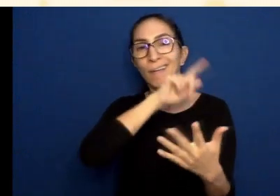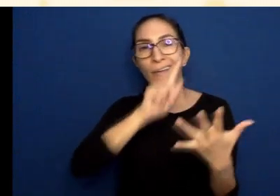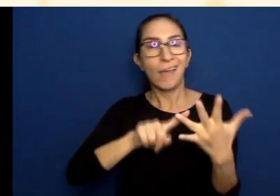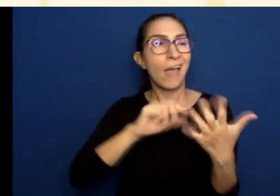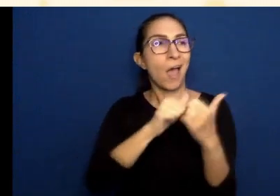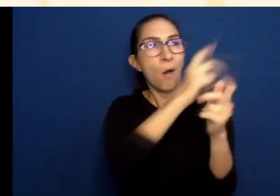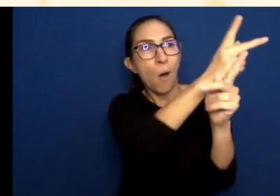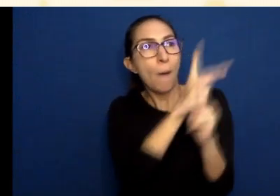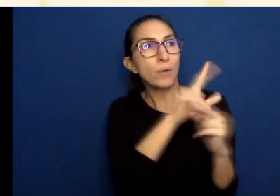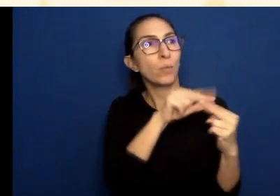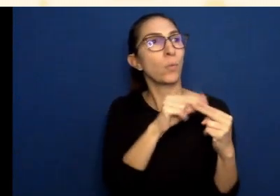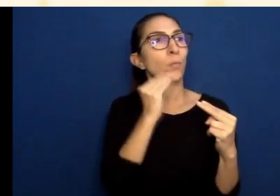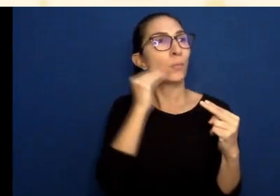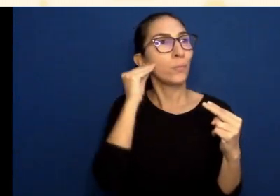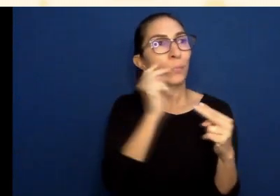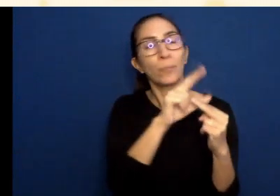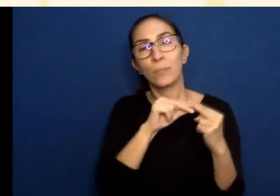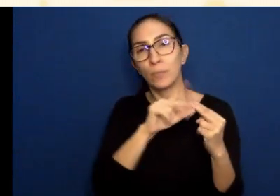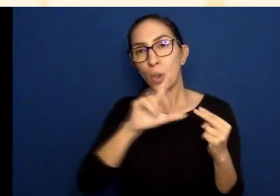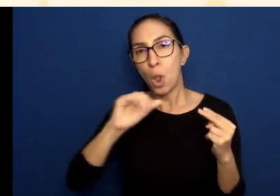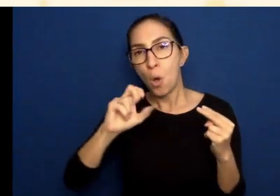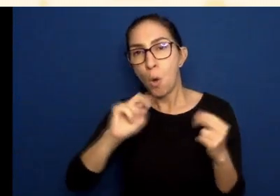will have information like its share price, how to apply